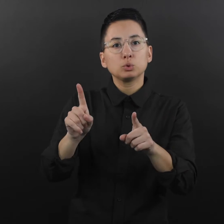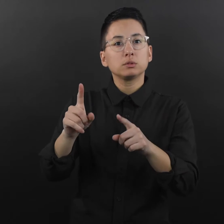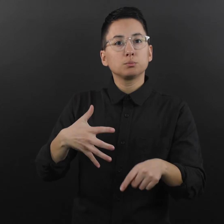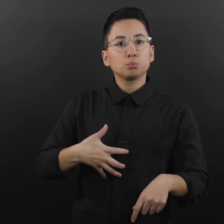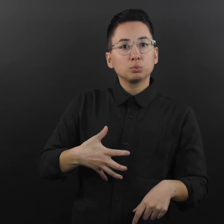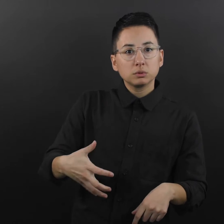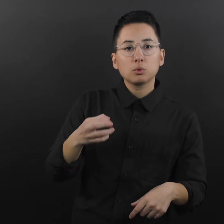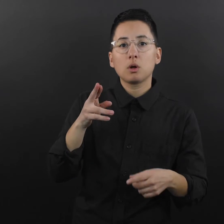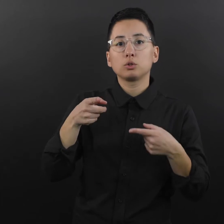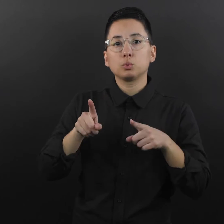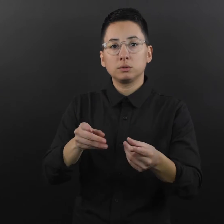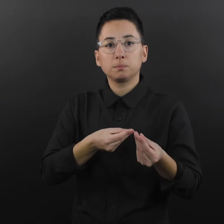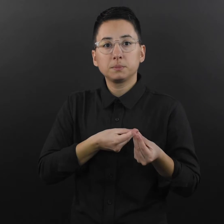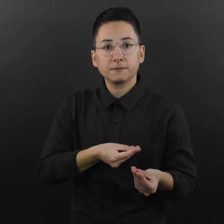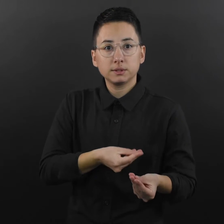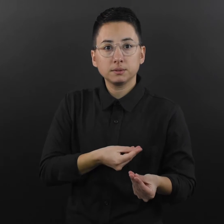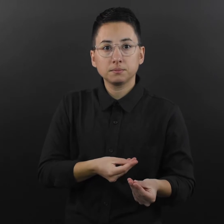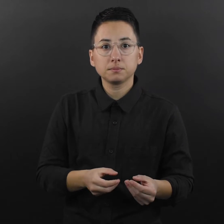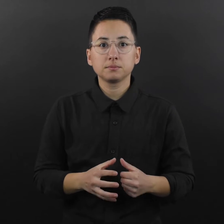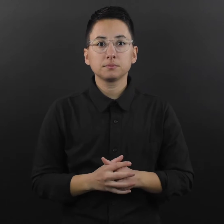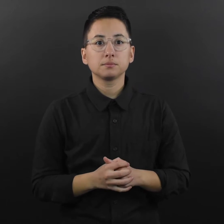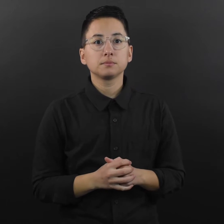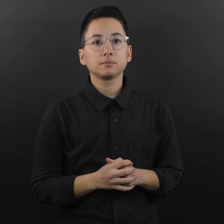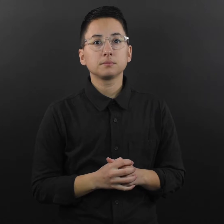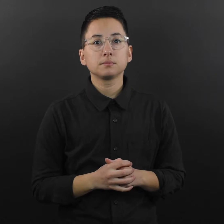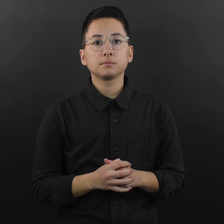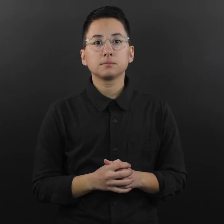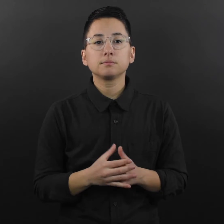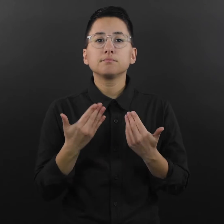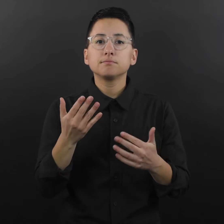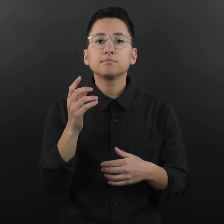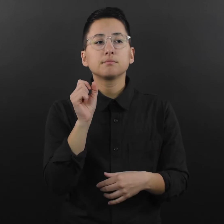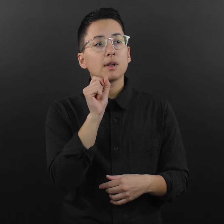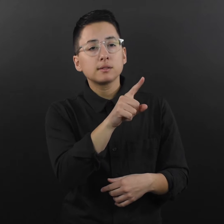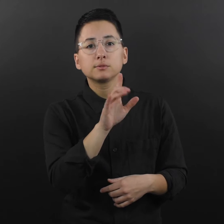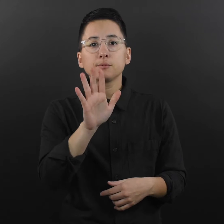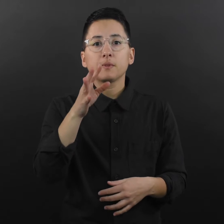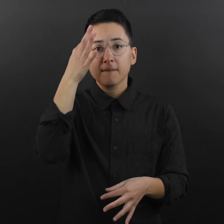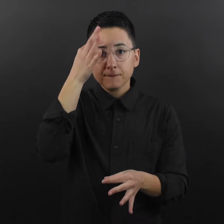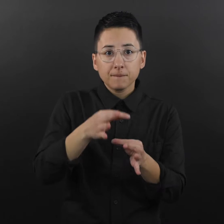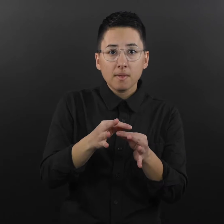while breastfeeding. • Ask your faith or community leaders about